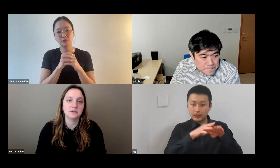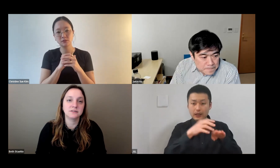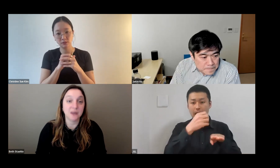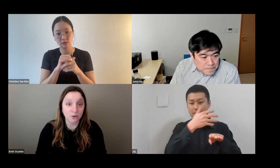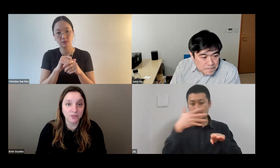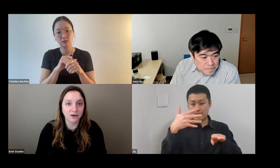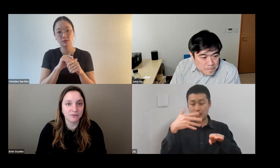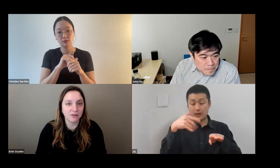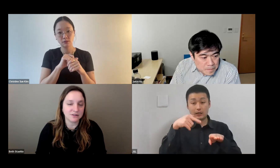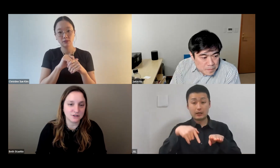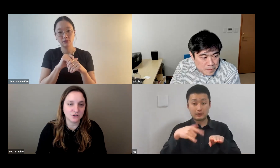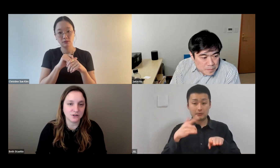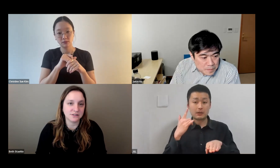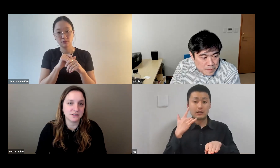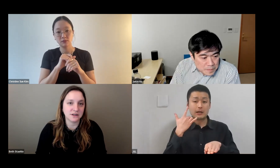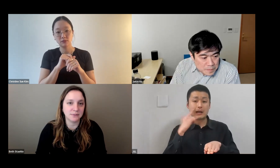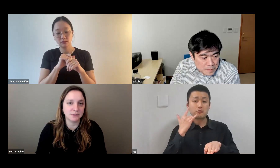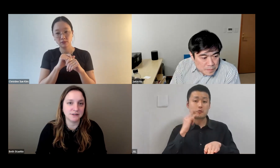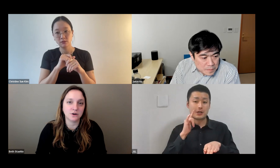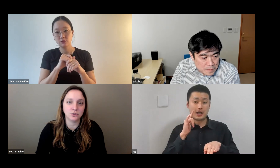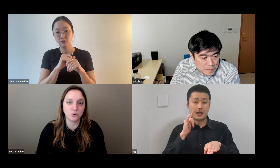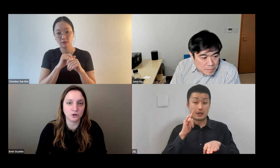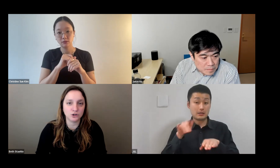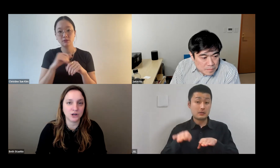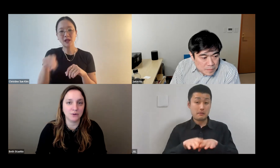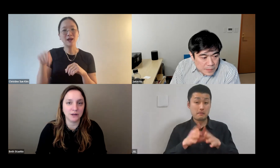south of Los Angeles, in a place called Orange County